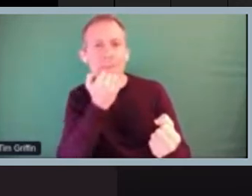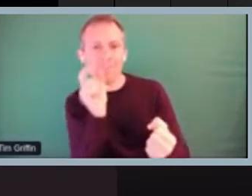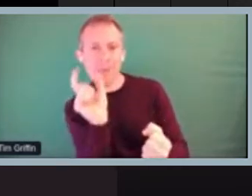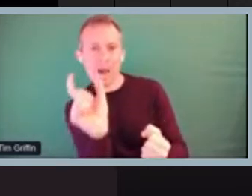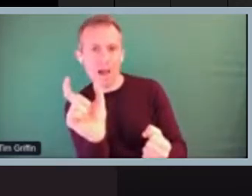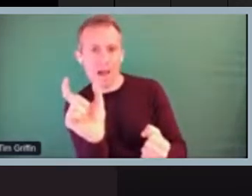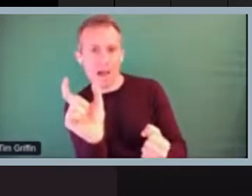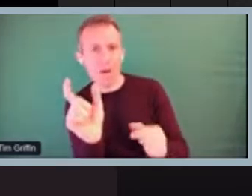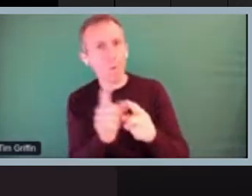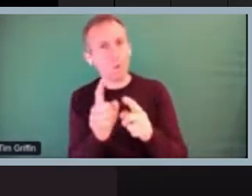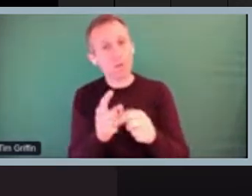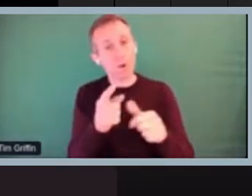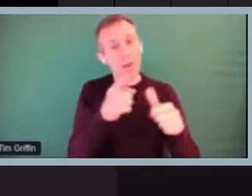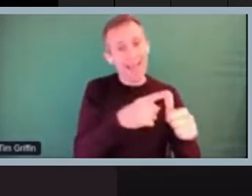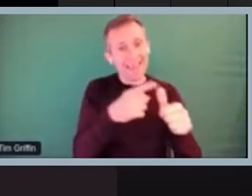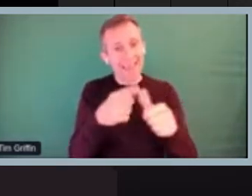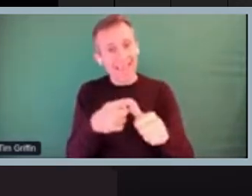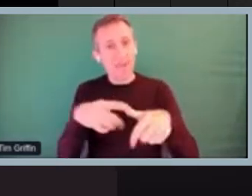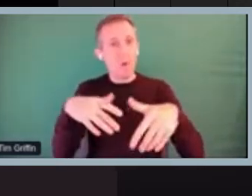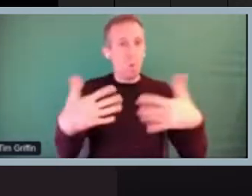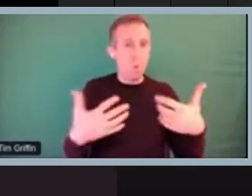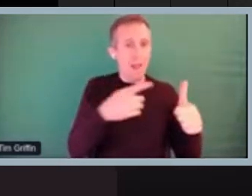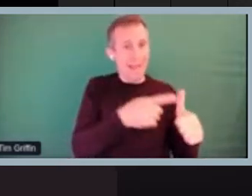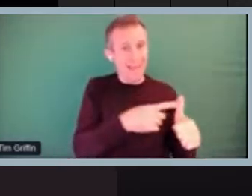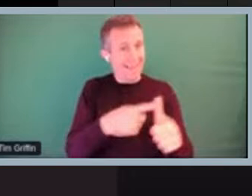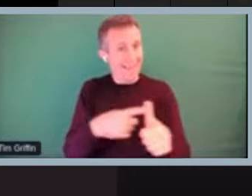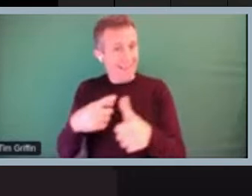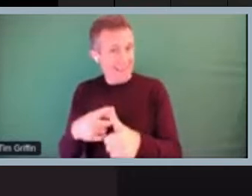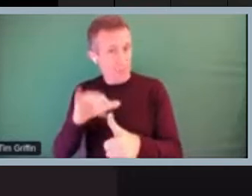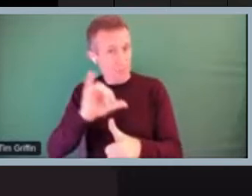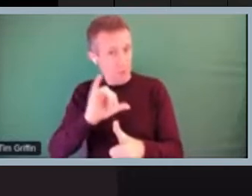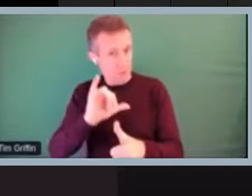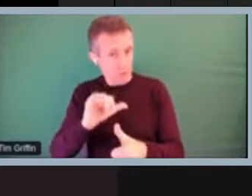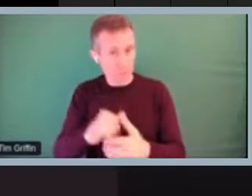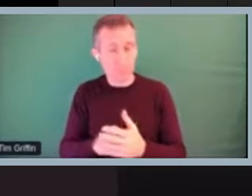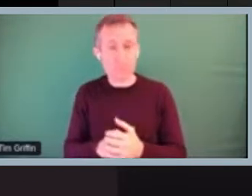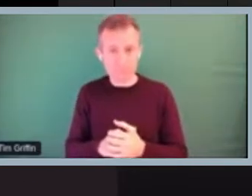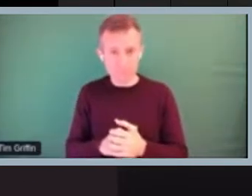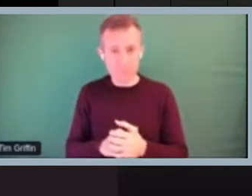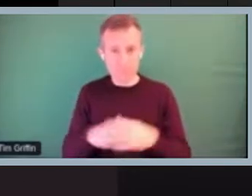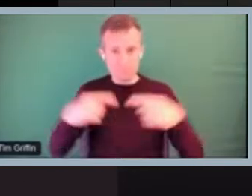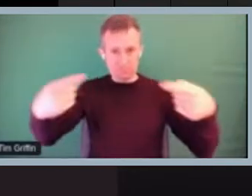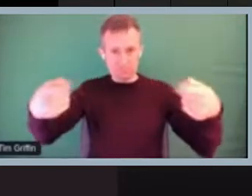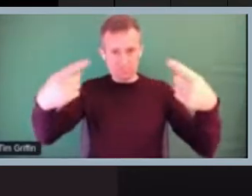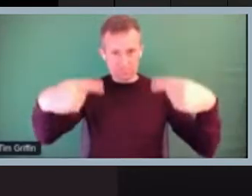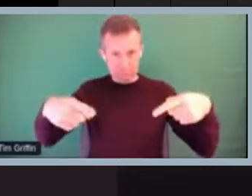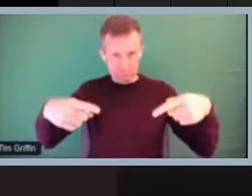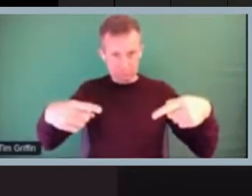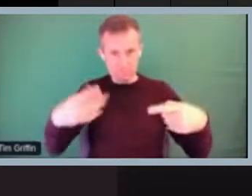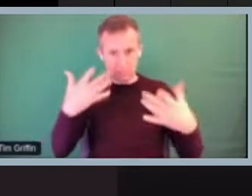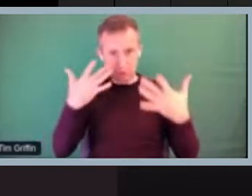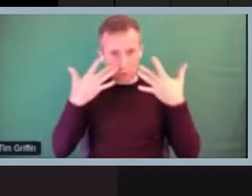what WCAG criteria would it meet, in this case AAA, and then for graphic colours, this